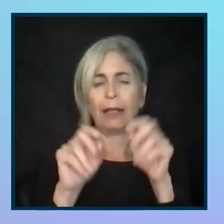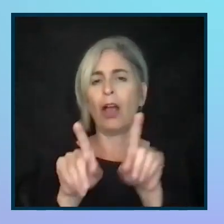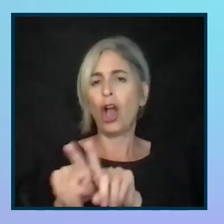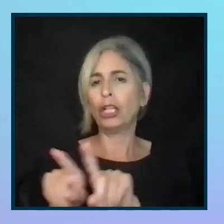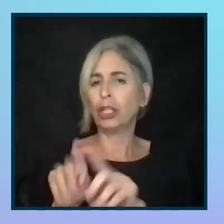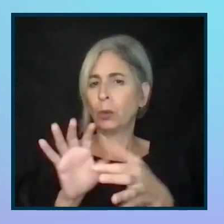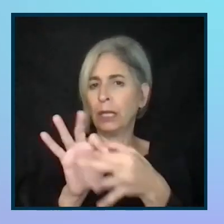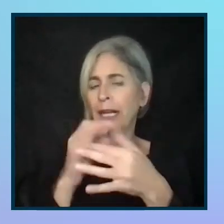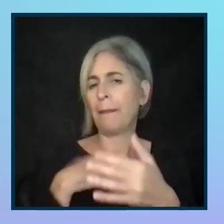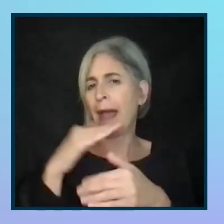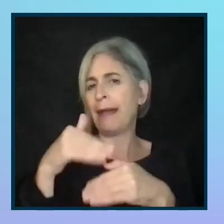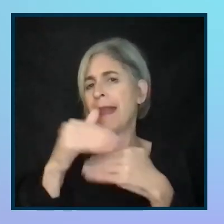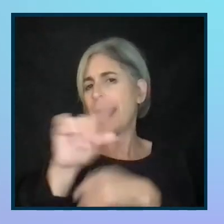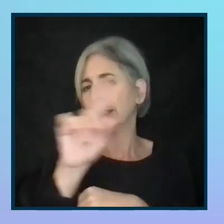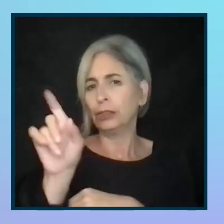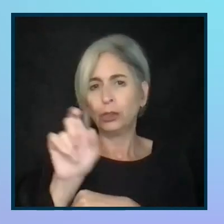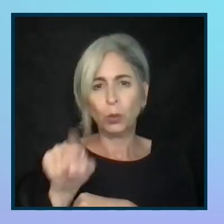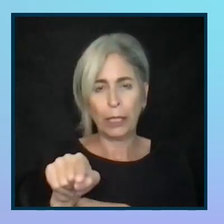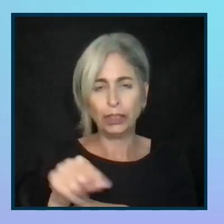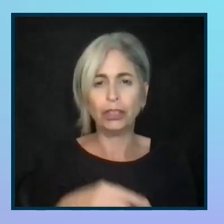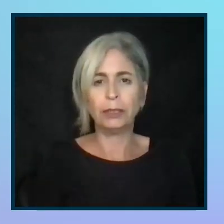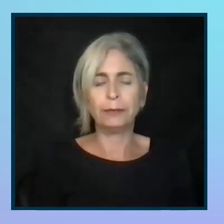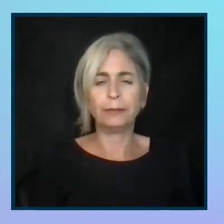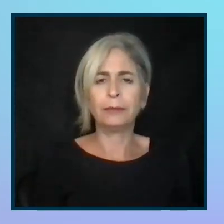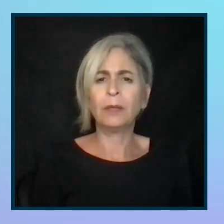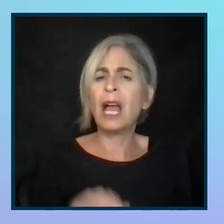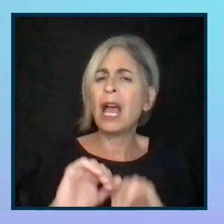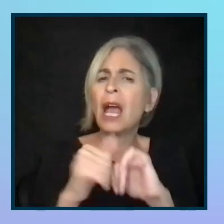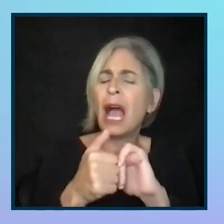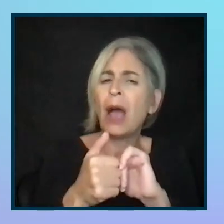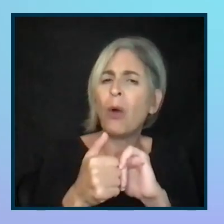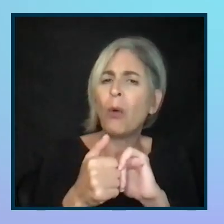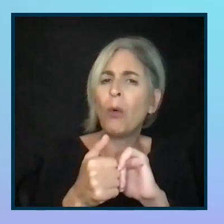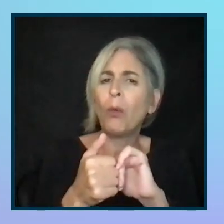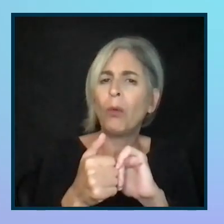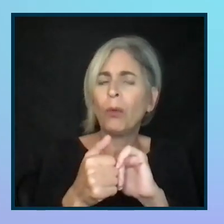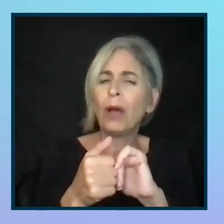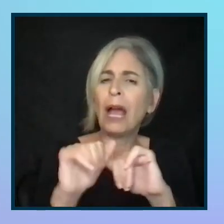to my next question of how is accessibility